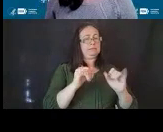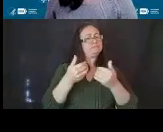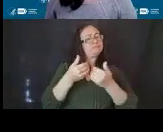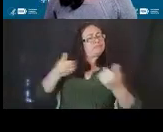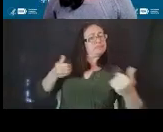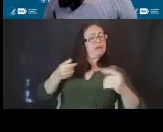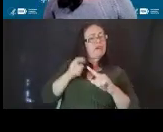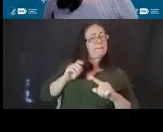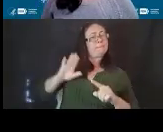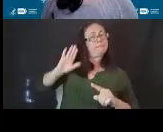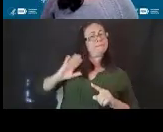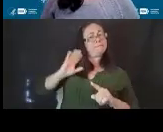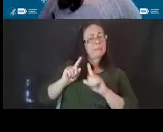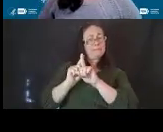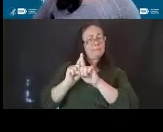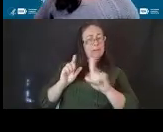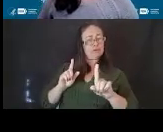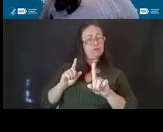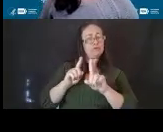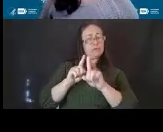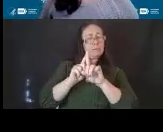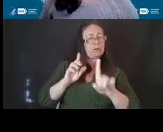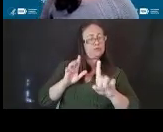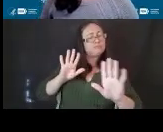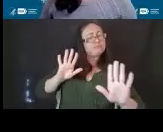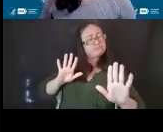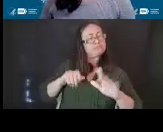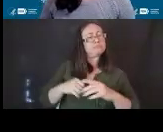could be an informal mentor in that regard.